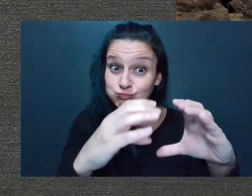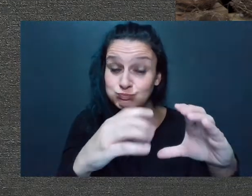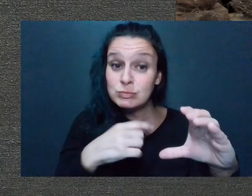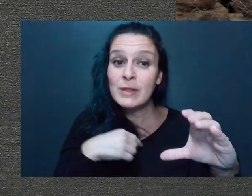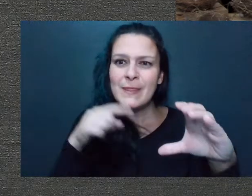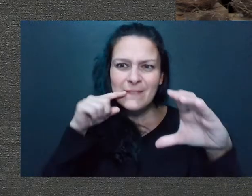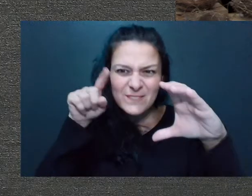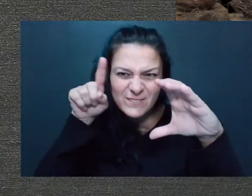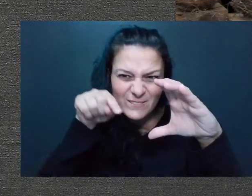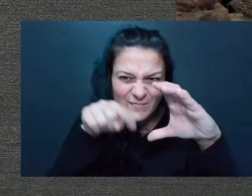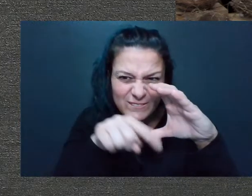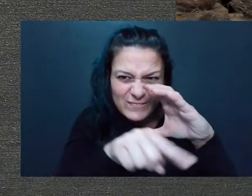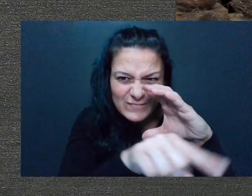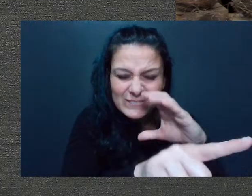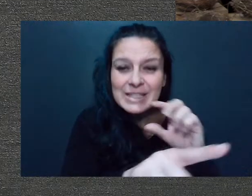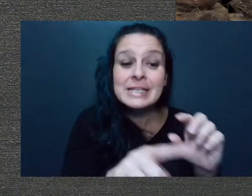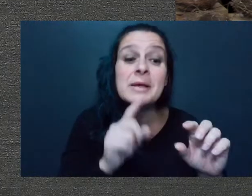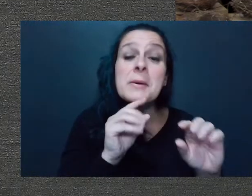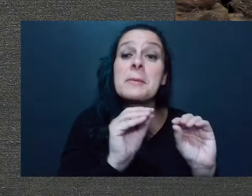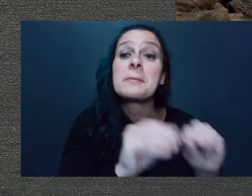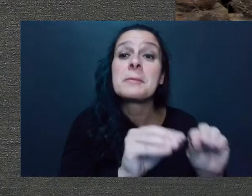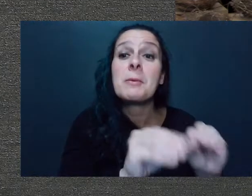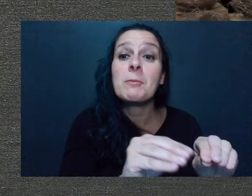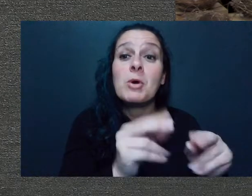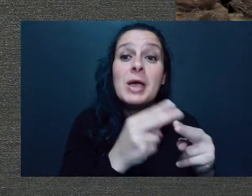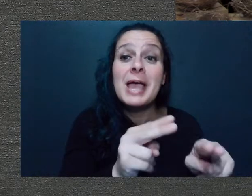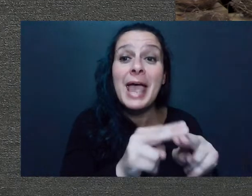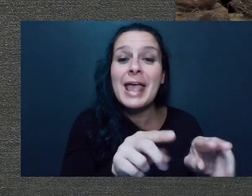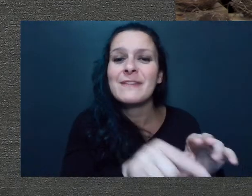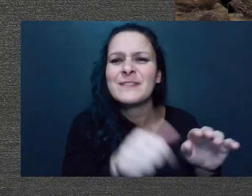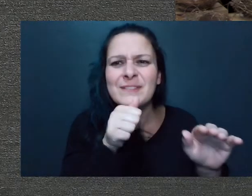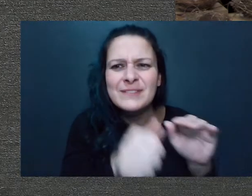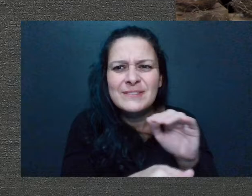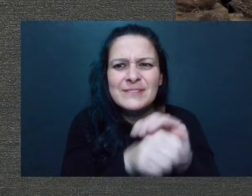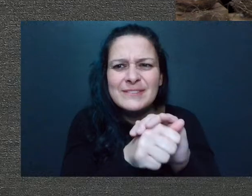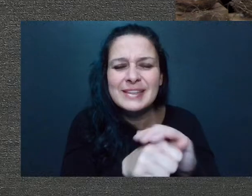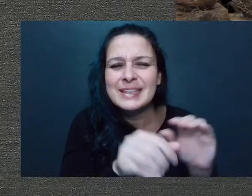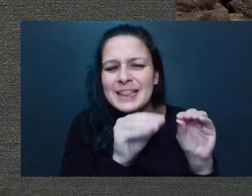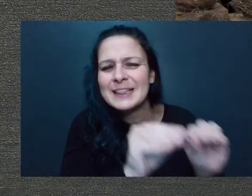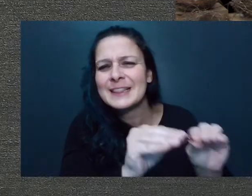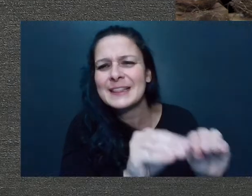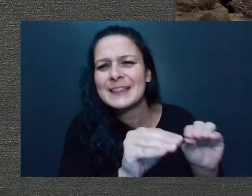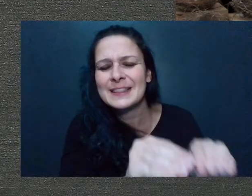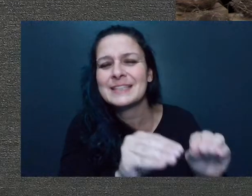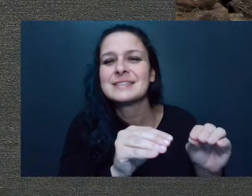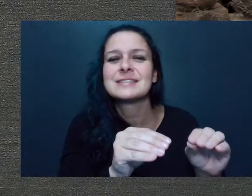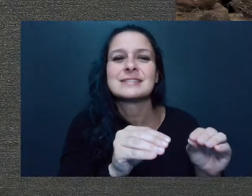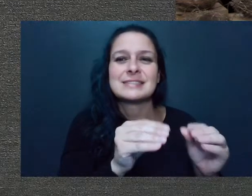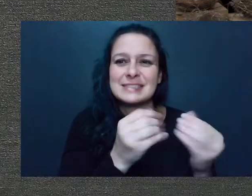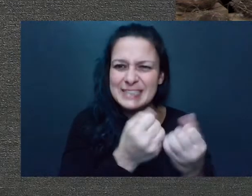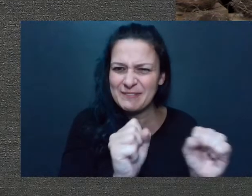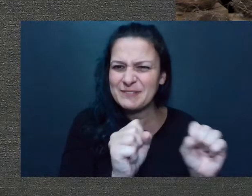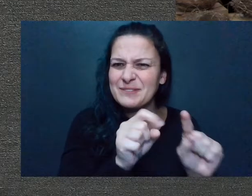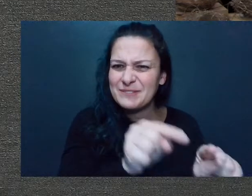And they like to go in the ground in that hole and hide their eggs and hide their eggs in the ground, in the dirt,